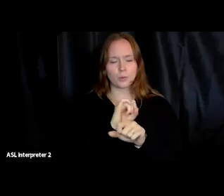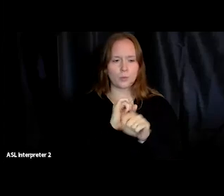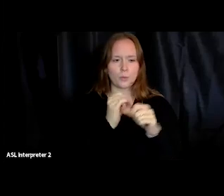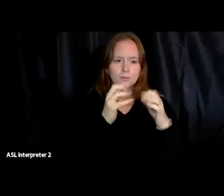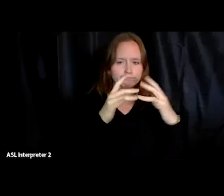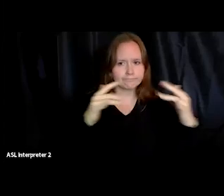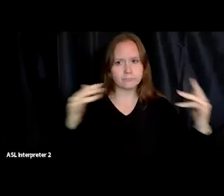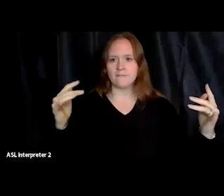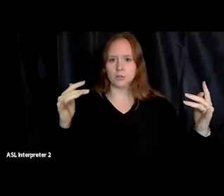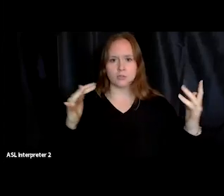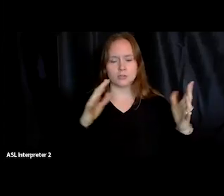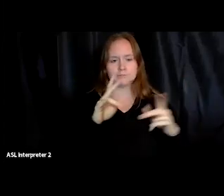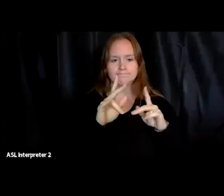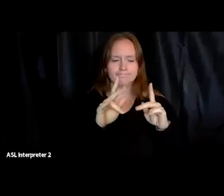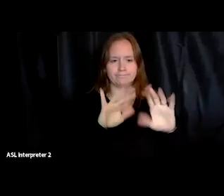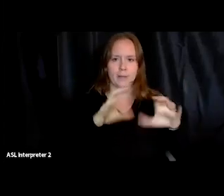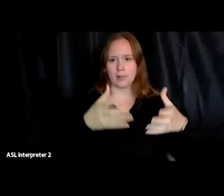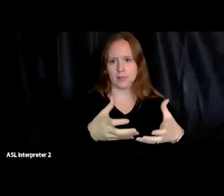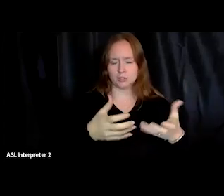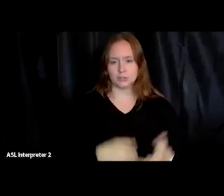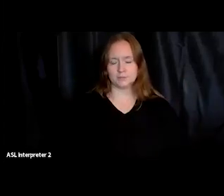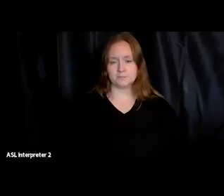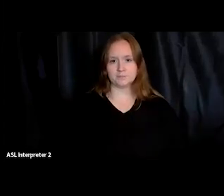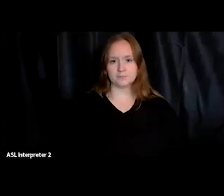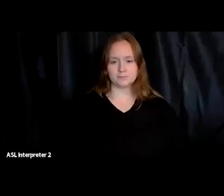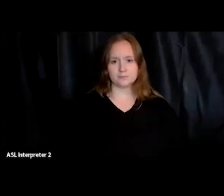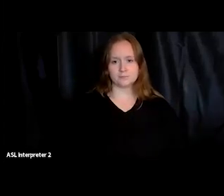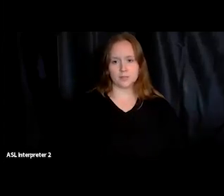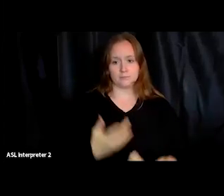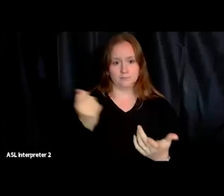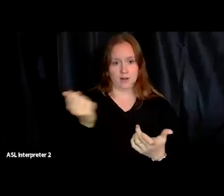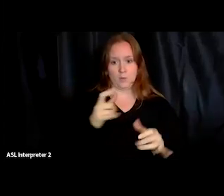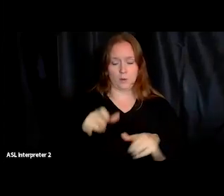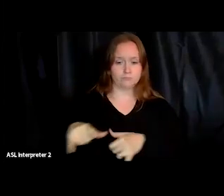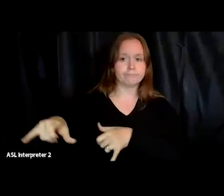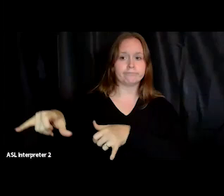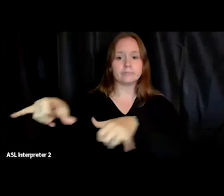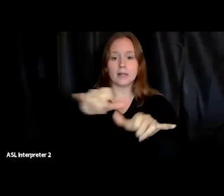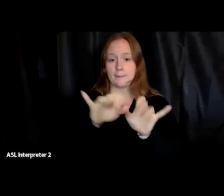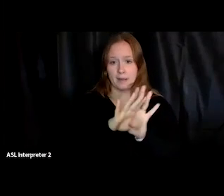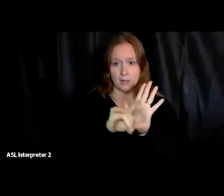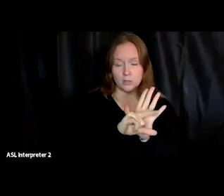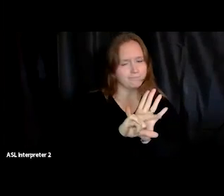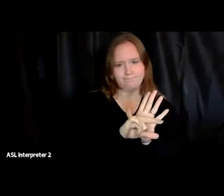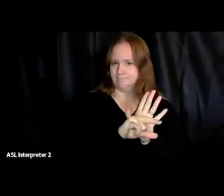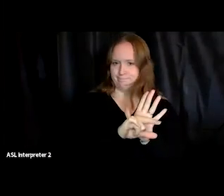and not everyone that we work with is going to have the same similar backgrounds or beliefs as we do.